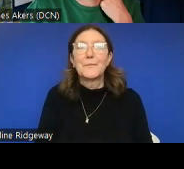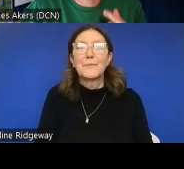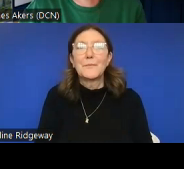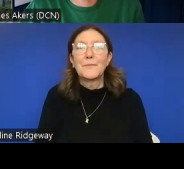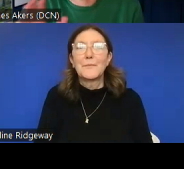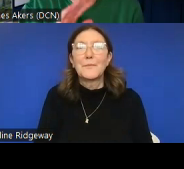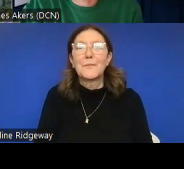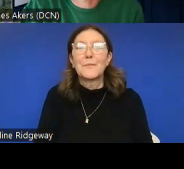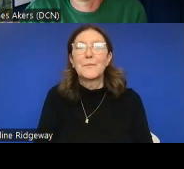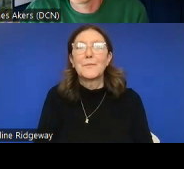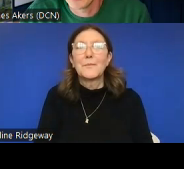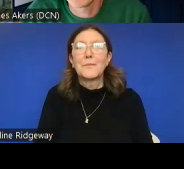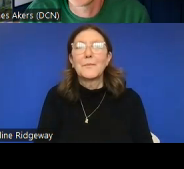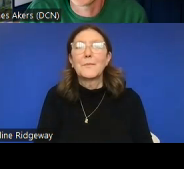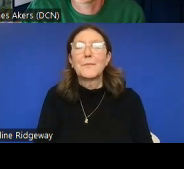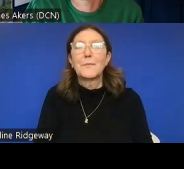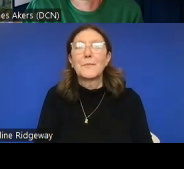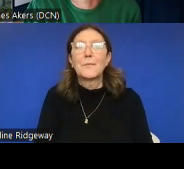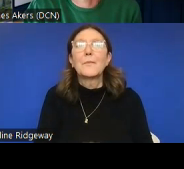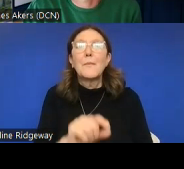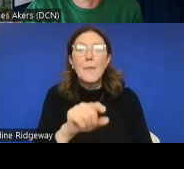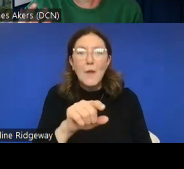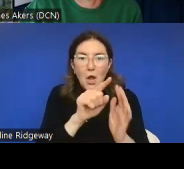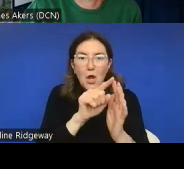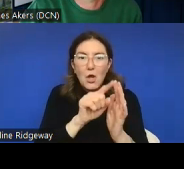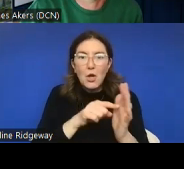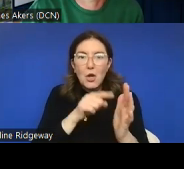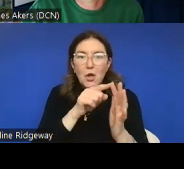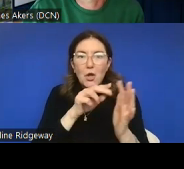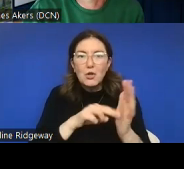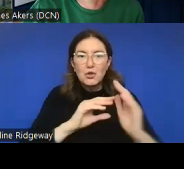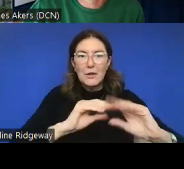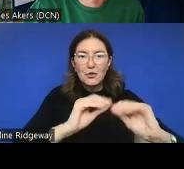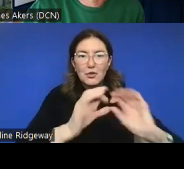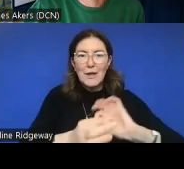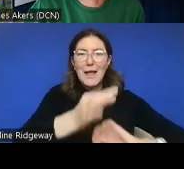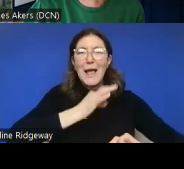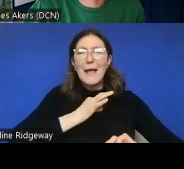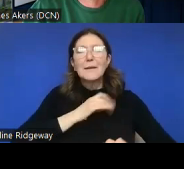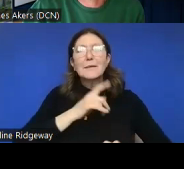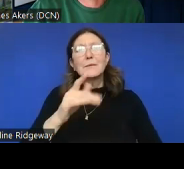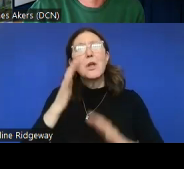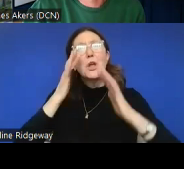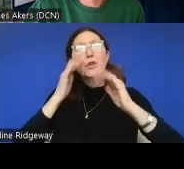just to answer Jenny's question there, so how can I check my access level? When you log in,